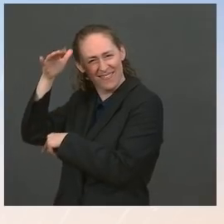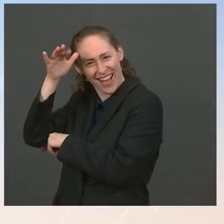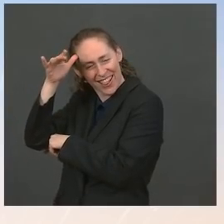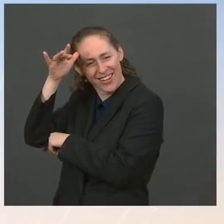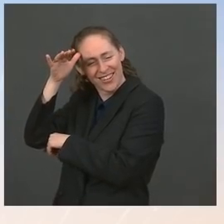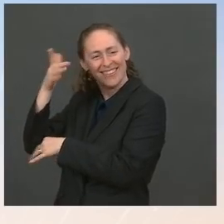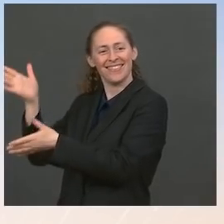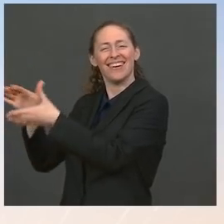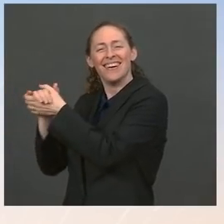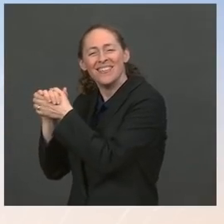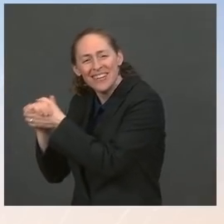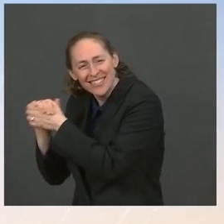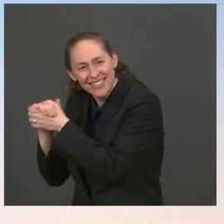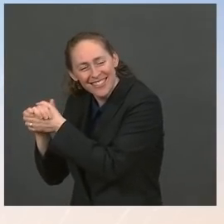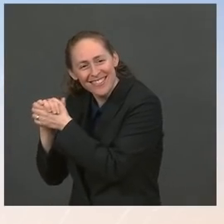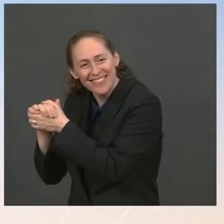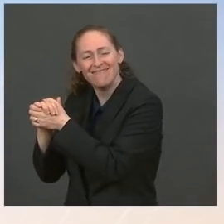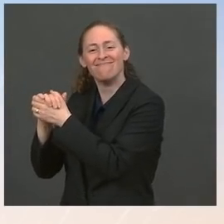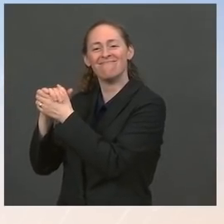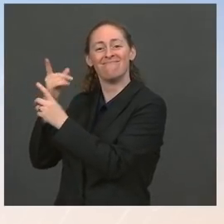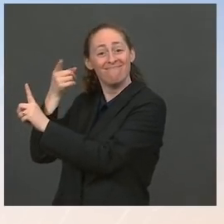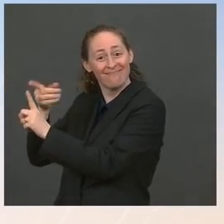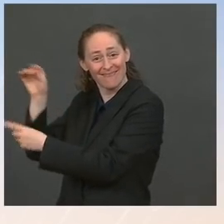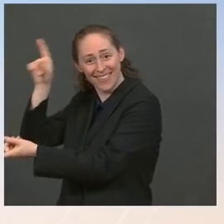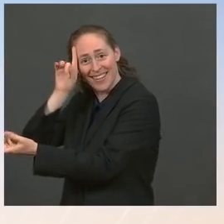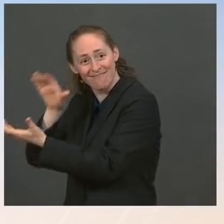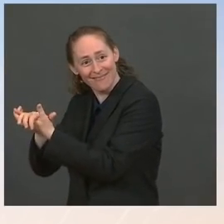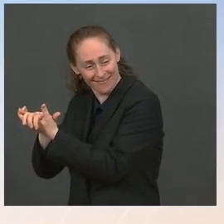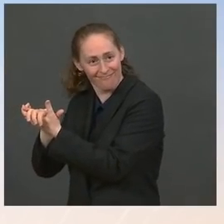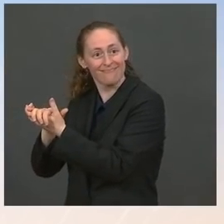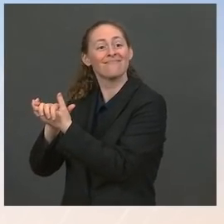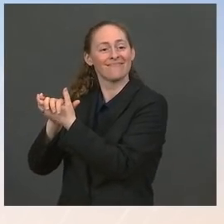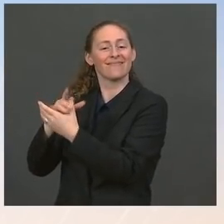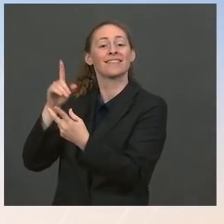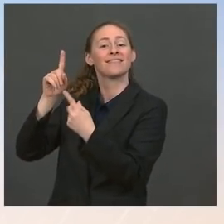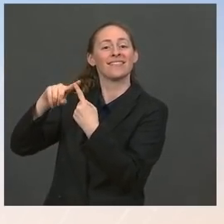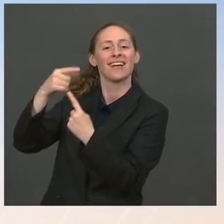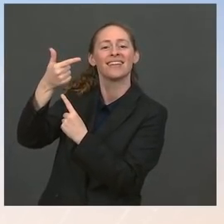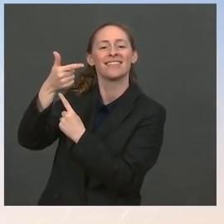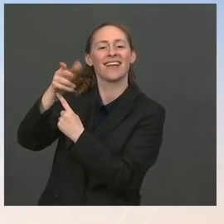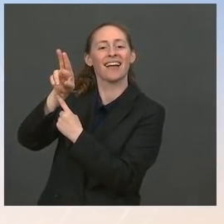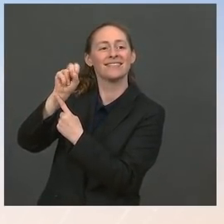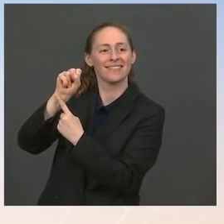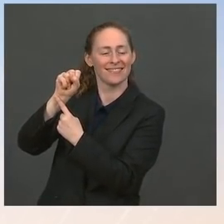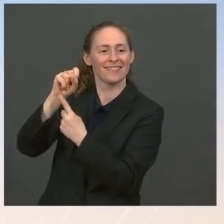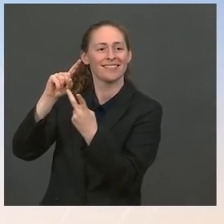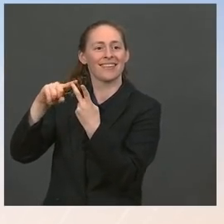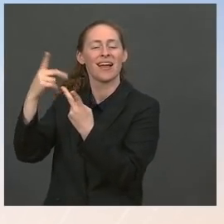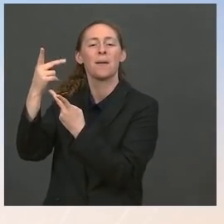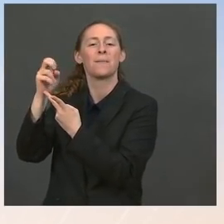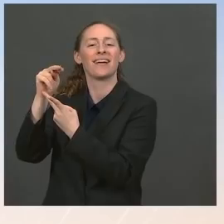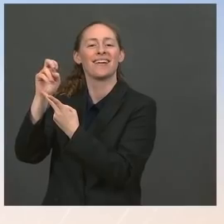and Chasten on the birth of Gus and Penelope and one of -- and the news last week, which we, you know,